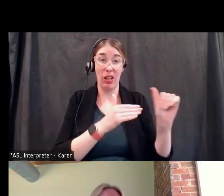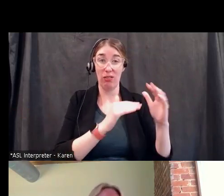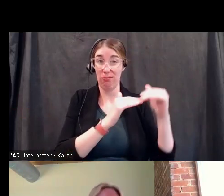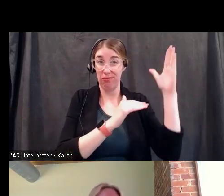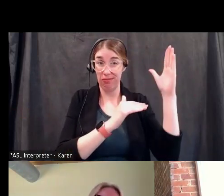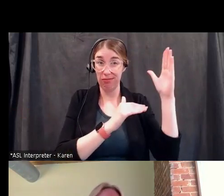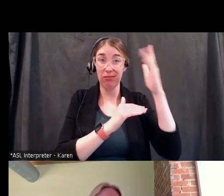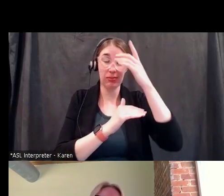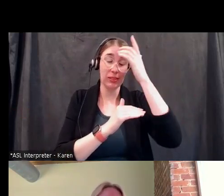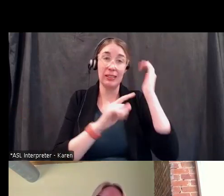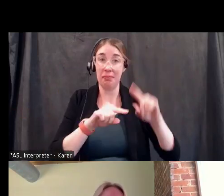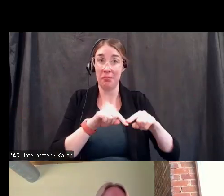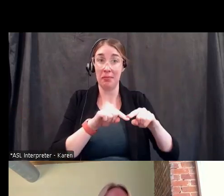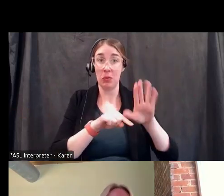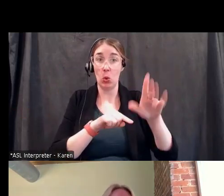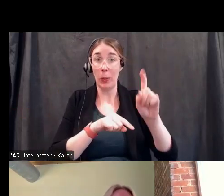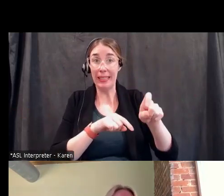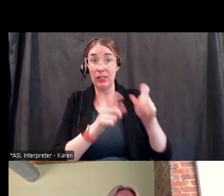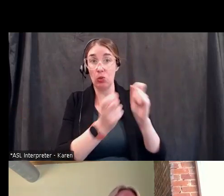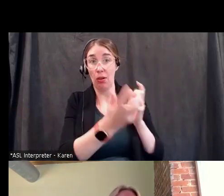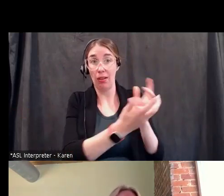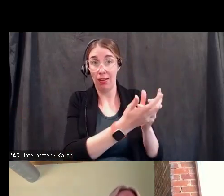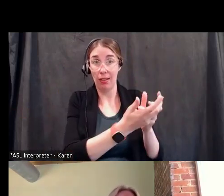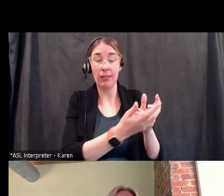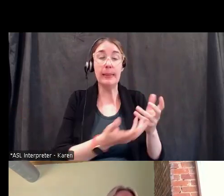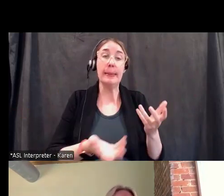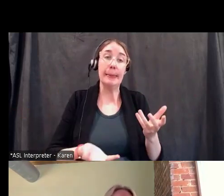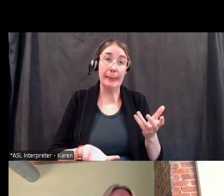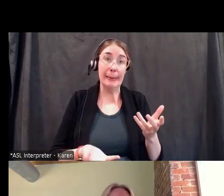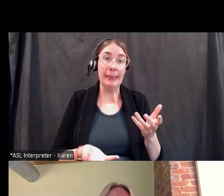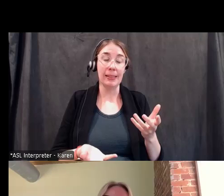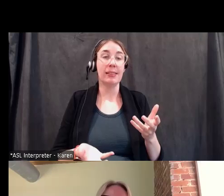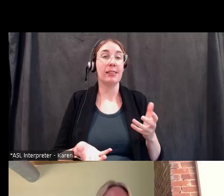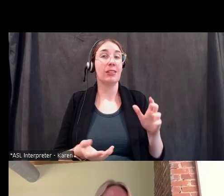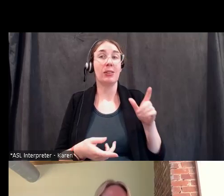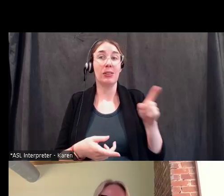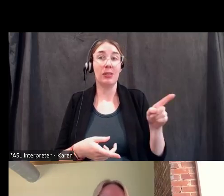needs are to have that chair custom made for you so I love the fact that shepherd has chairs for